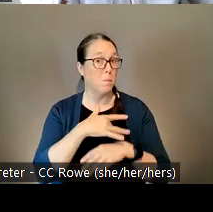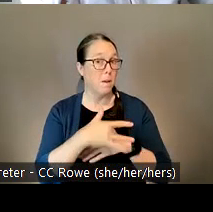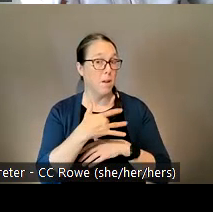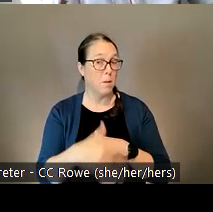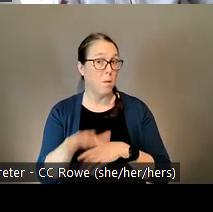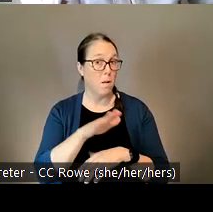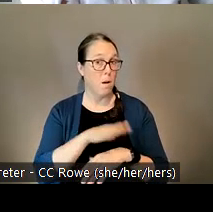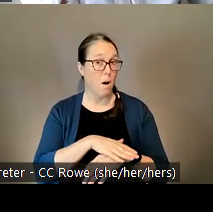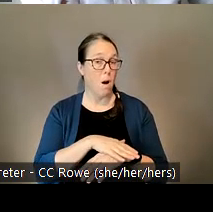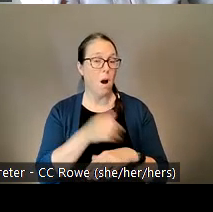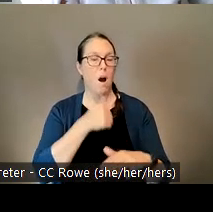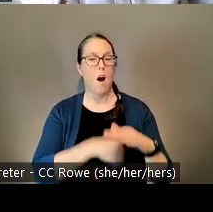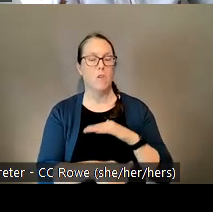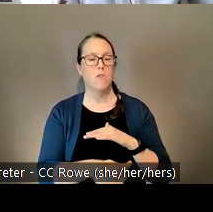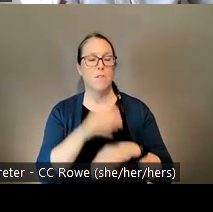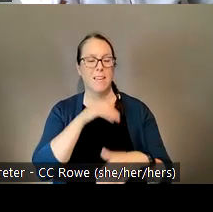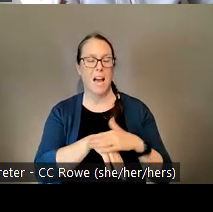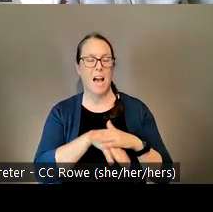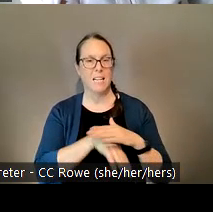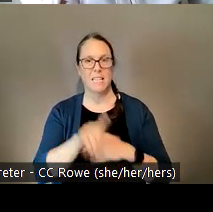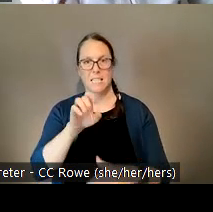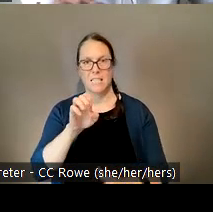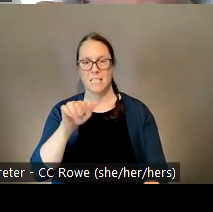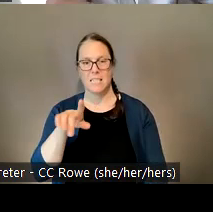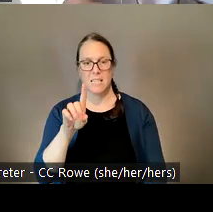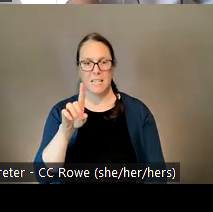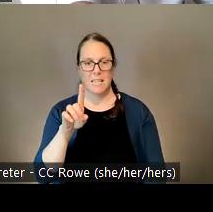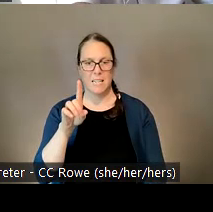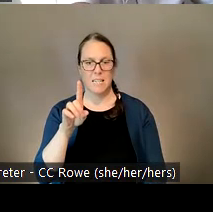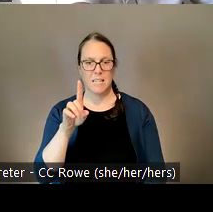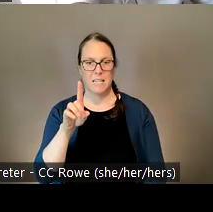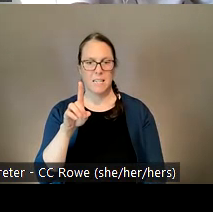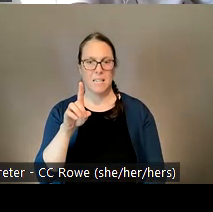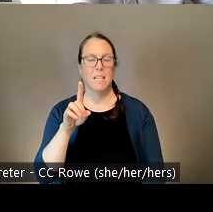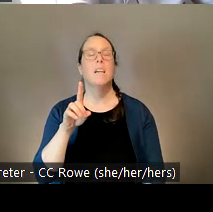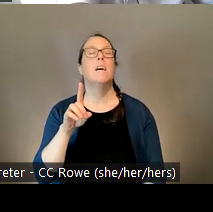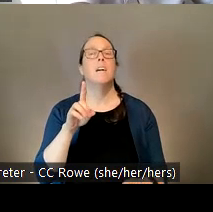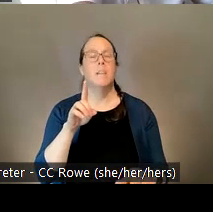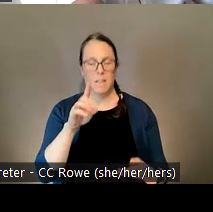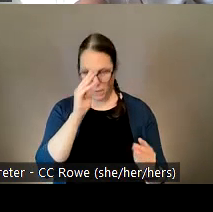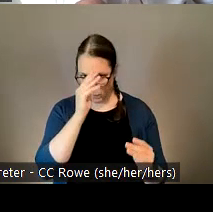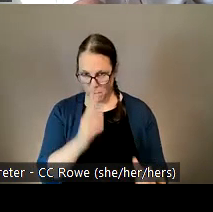under the rest of the access LEAD information on the registration website,